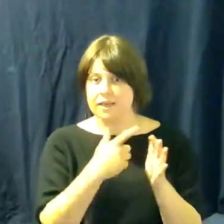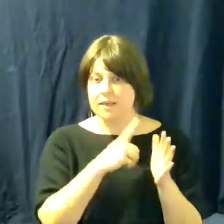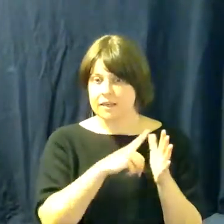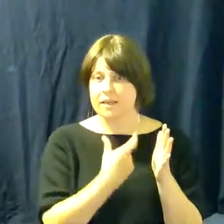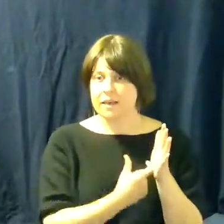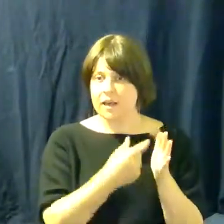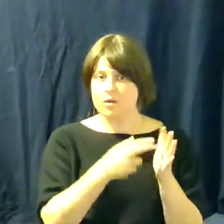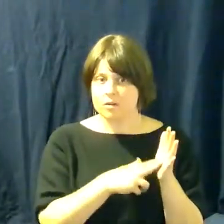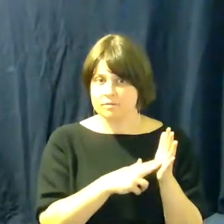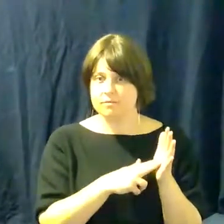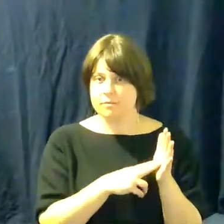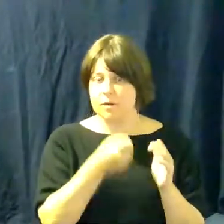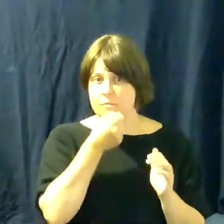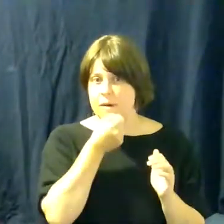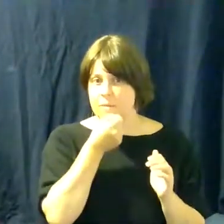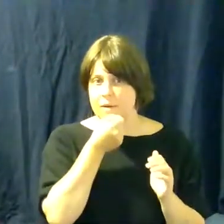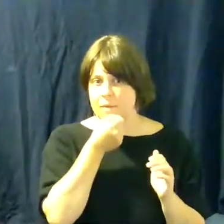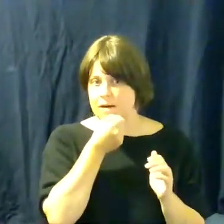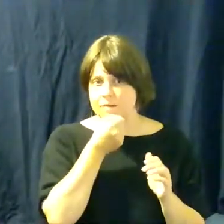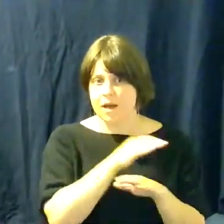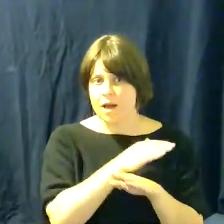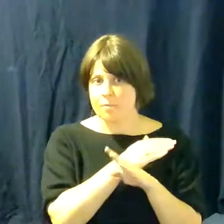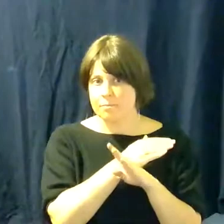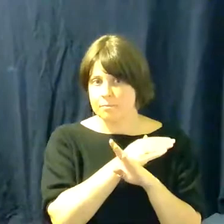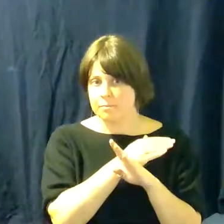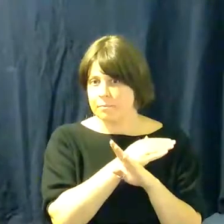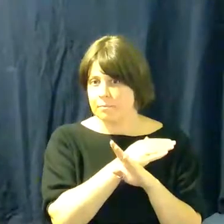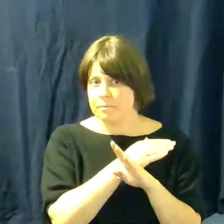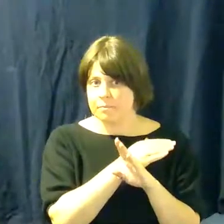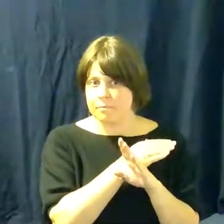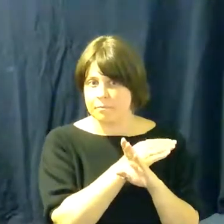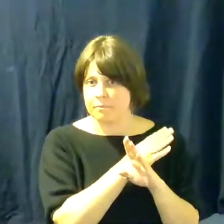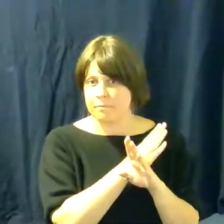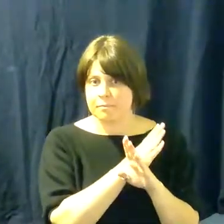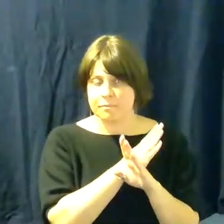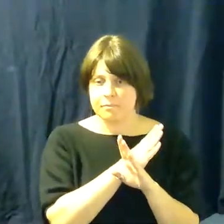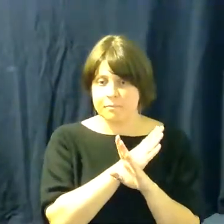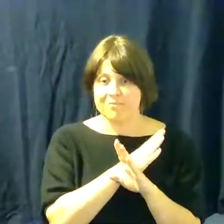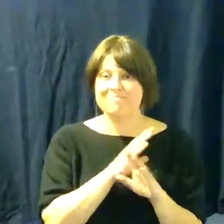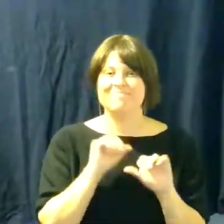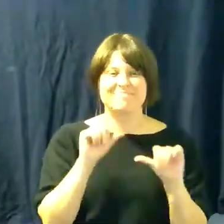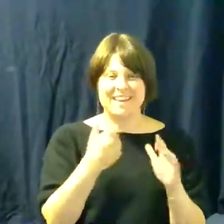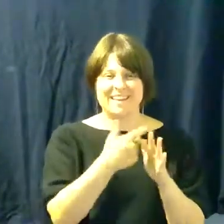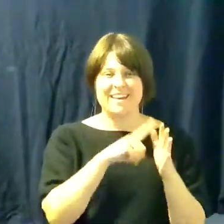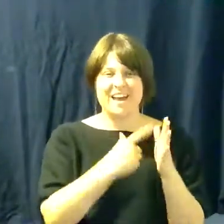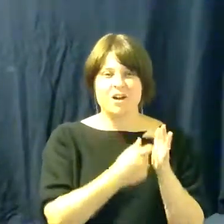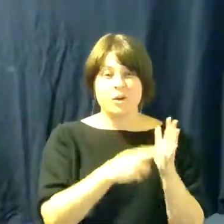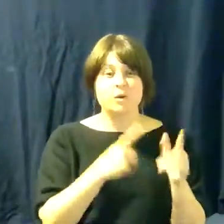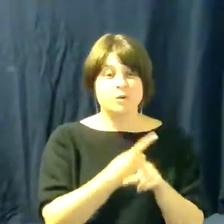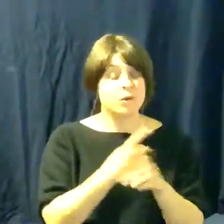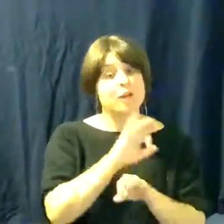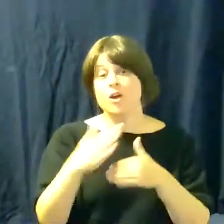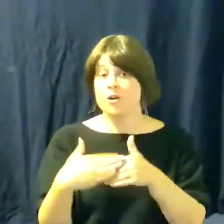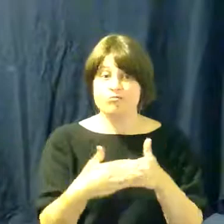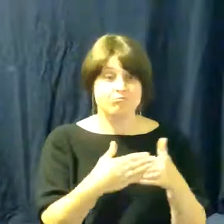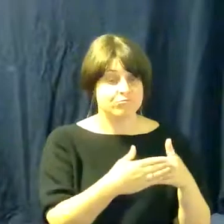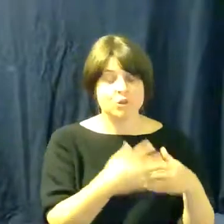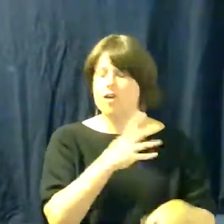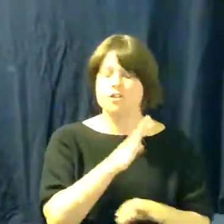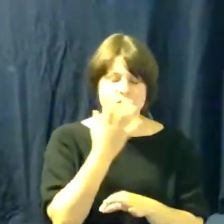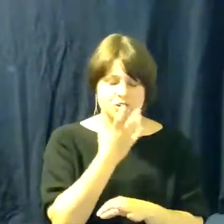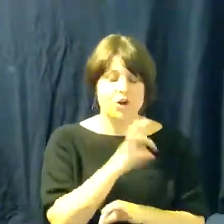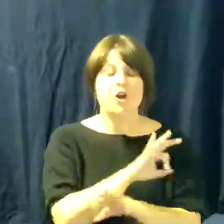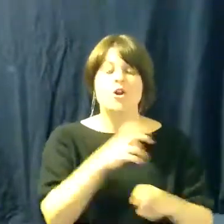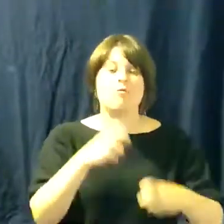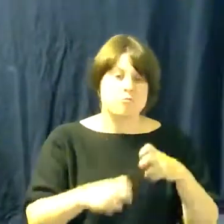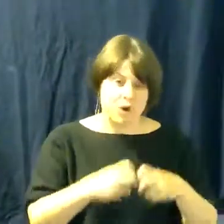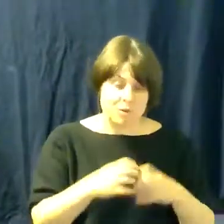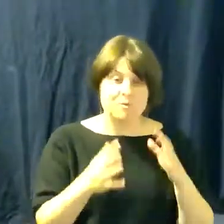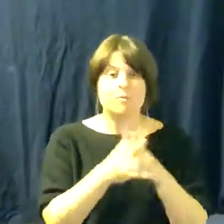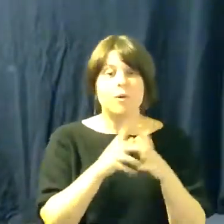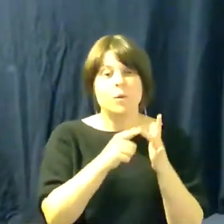mute Karen, please?